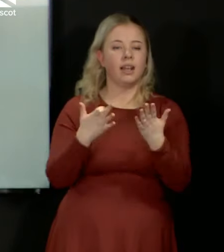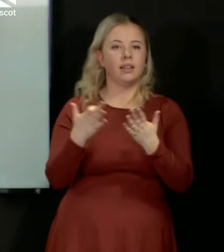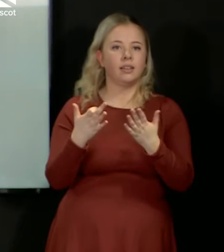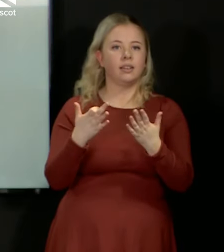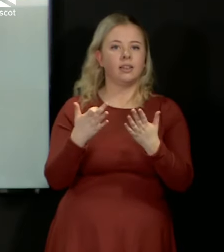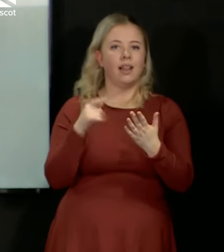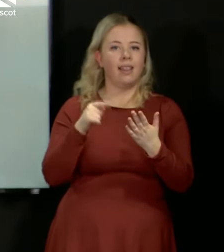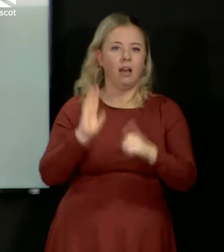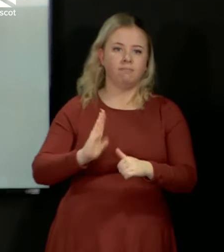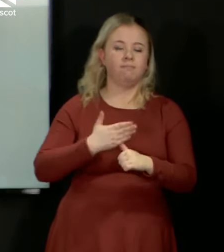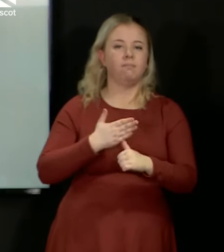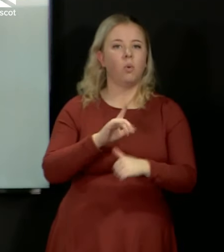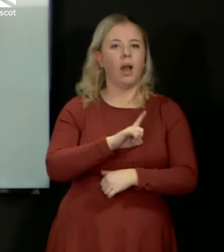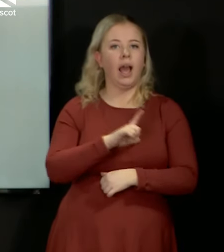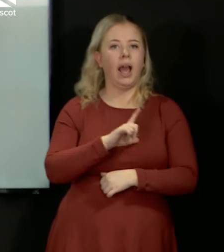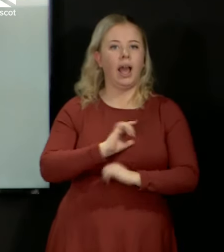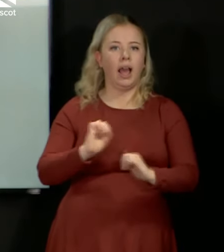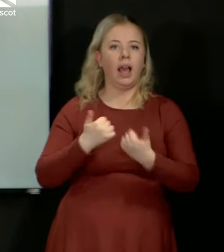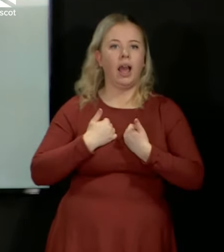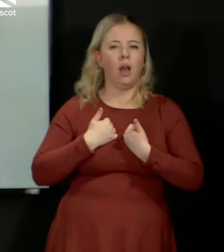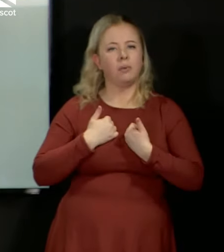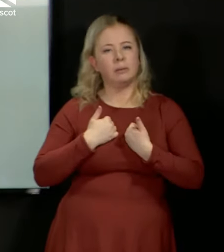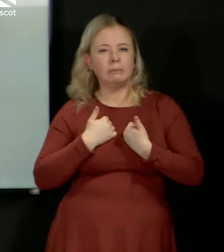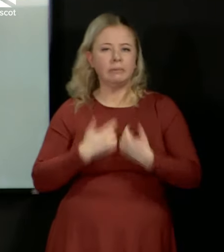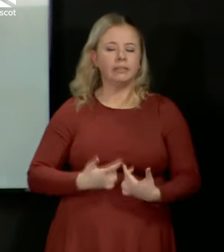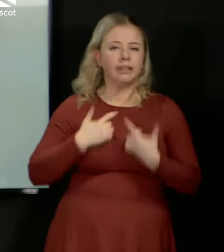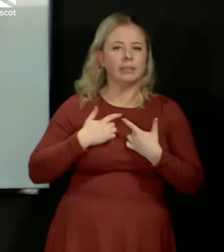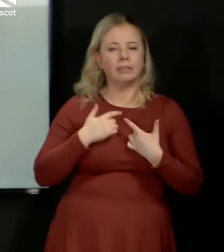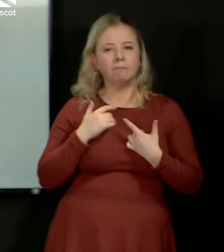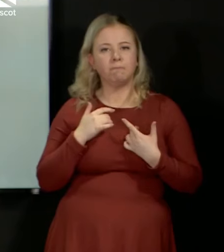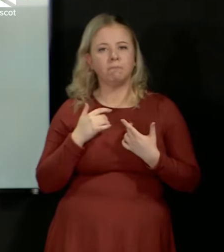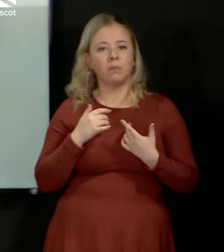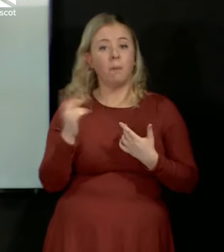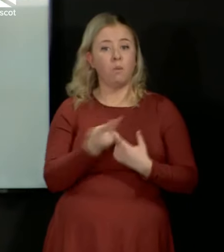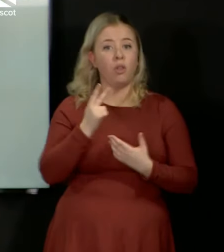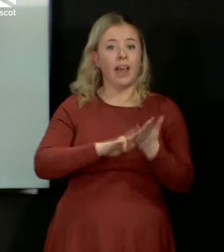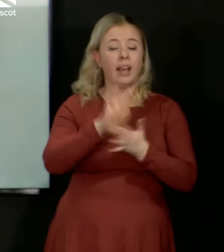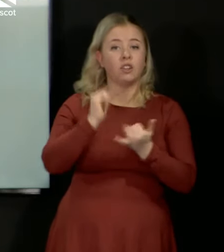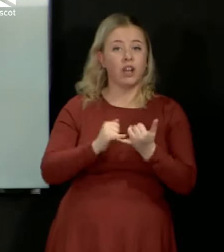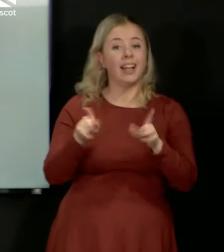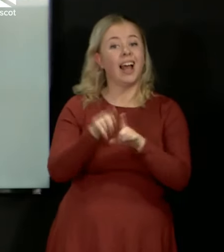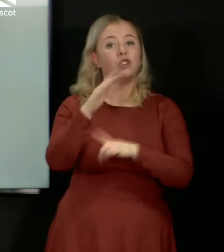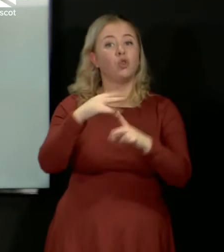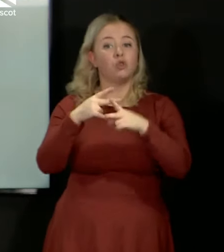was primarily because our estimates were that of course both NHS and social care staff themselves